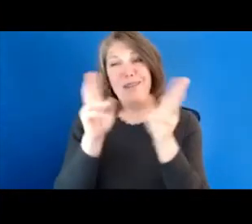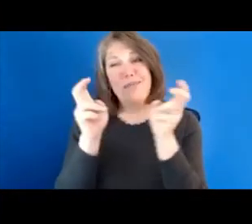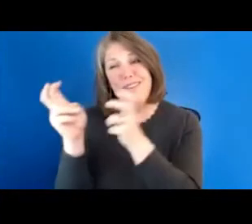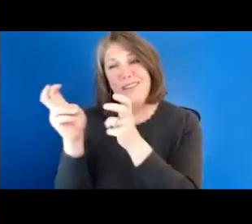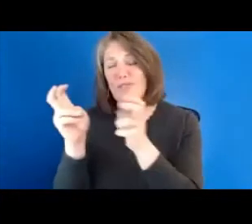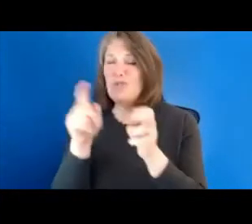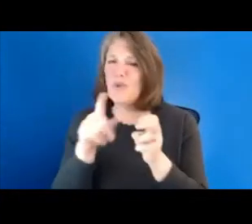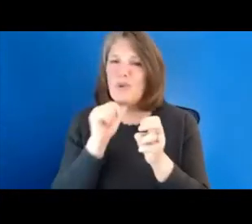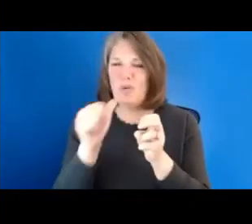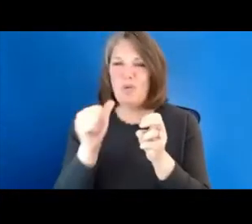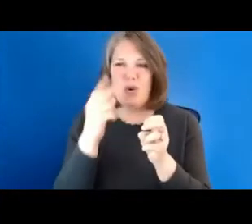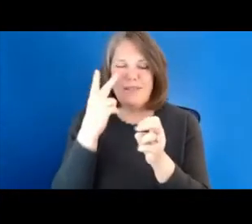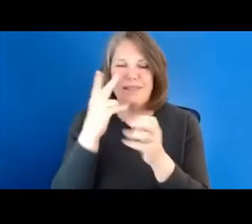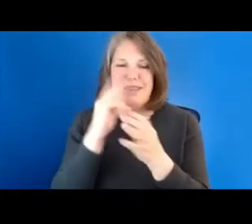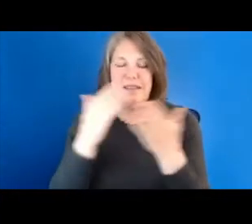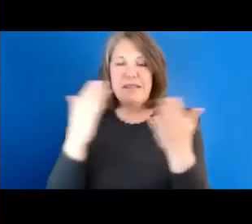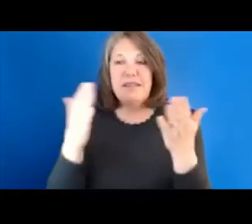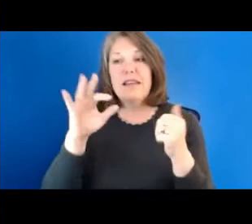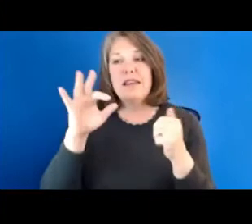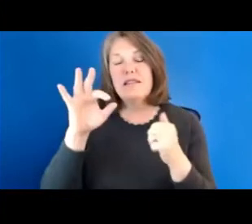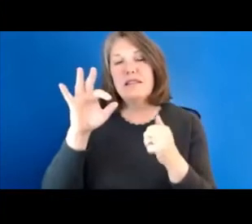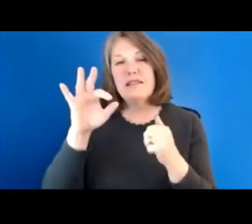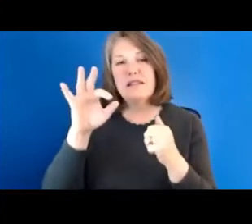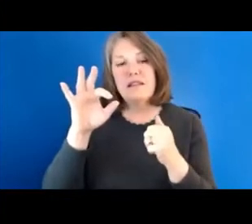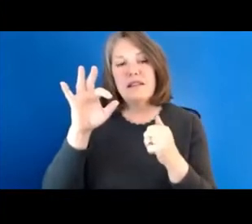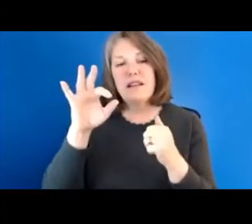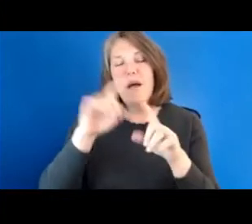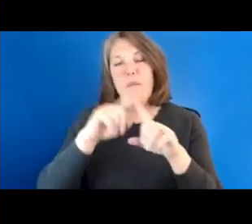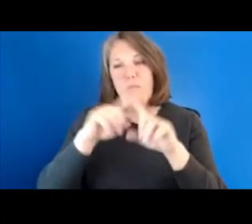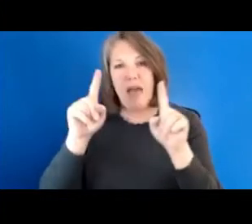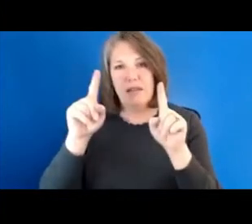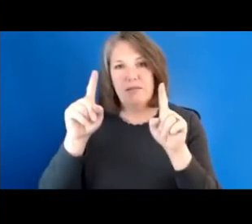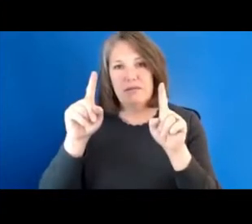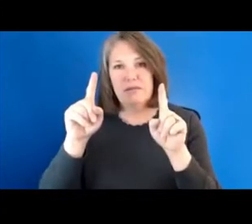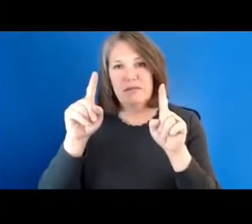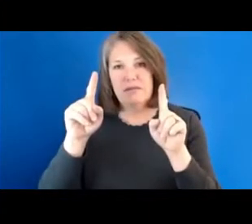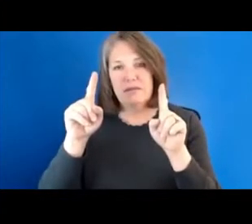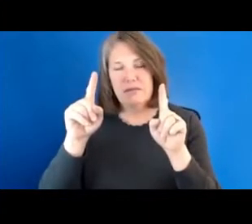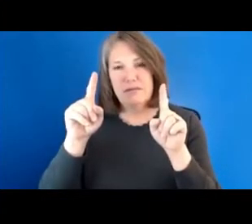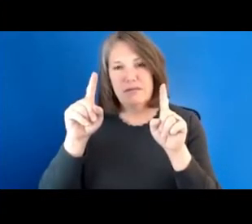17:01:17 >> FELICE LEVINE: But in many respects, those two functions are somewhat irrelevant